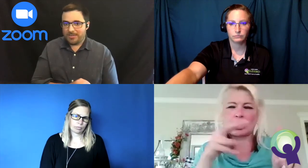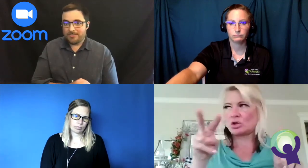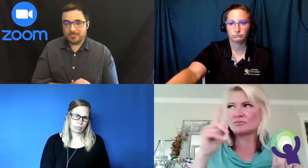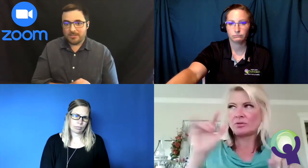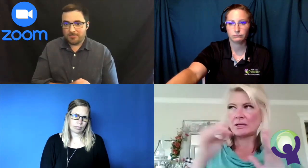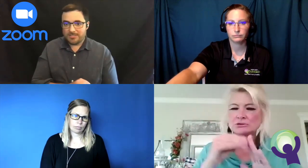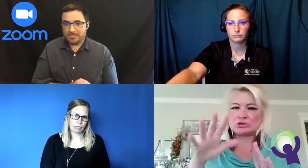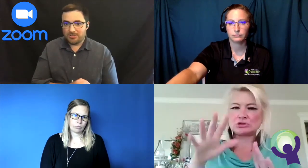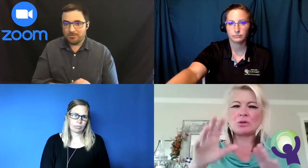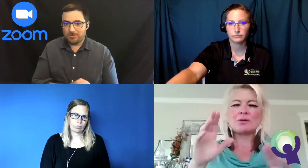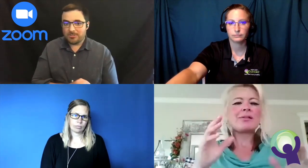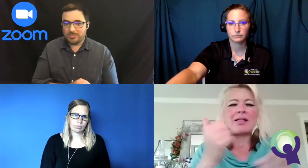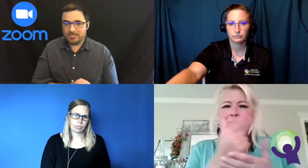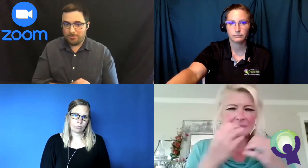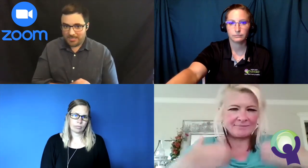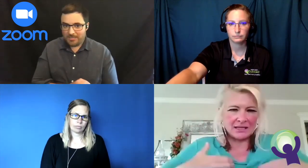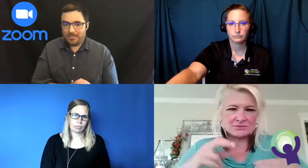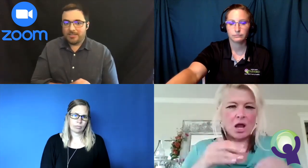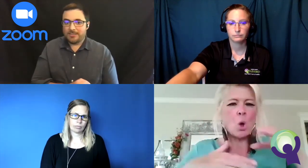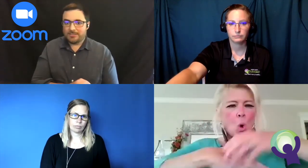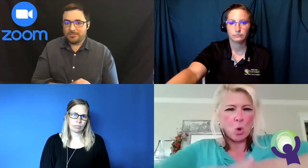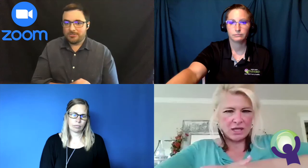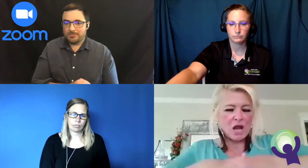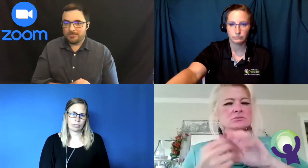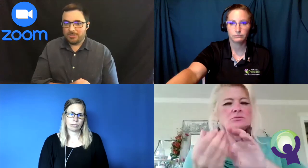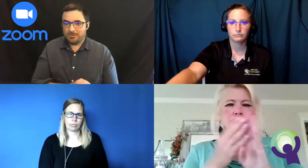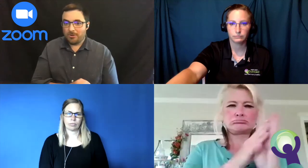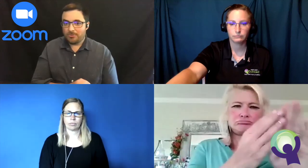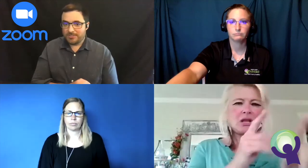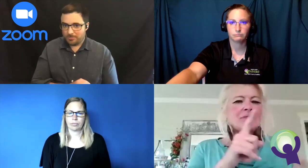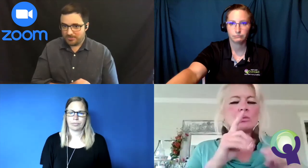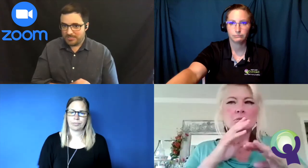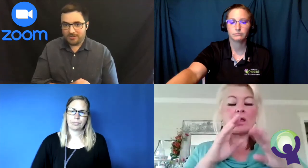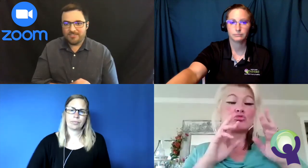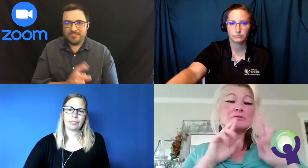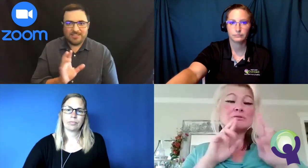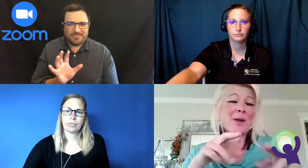buddy if there's an alarm system, look to this buddy. Look to you...hold this person's hand